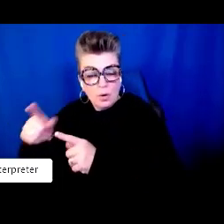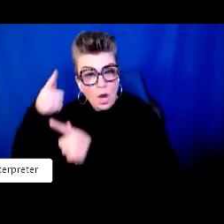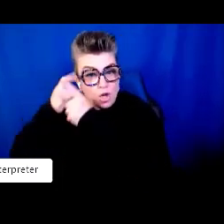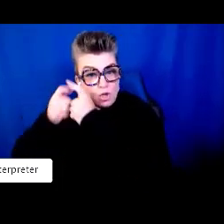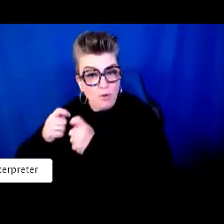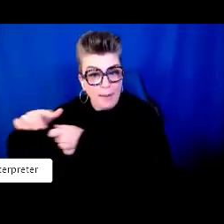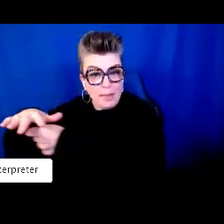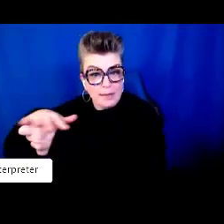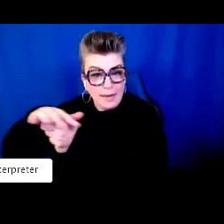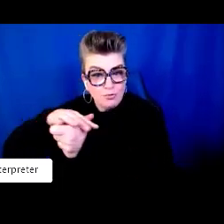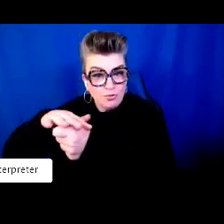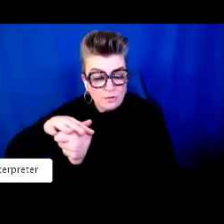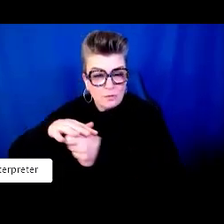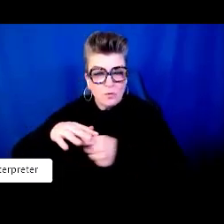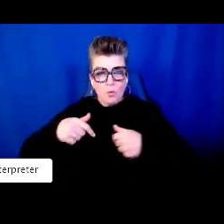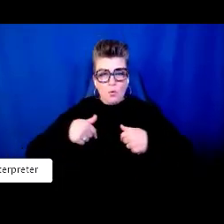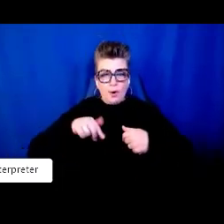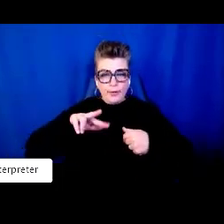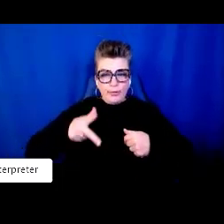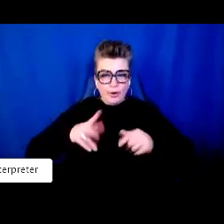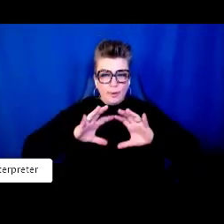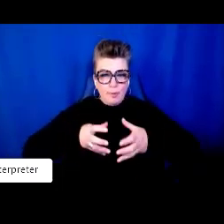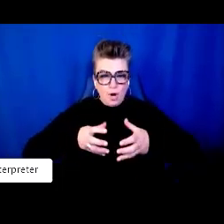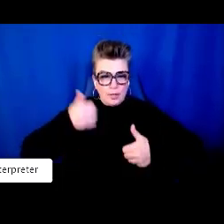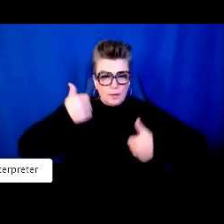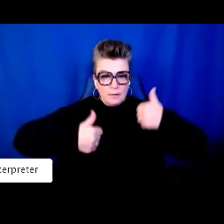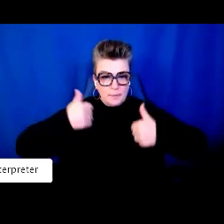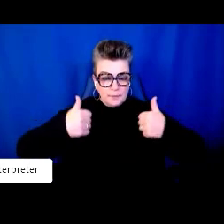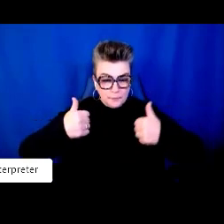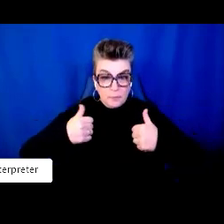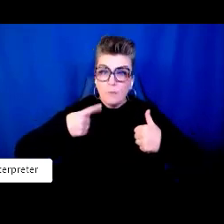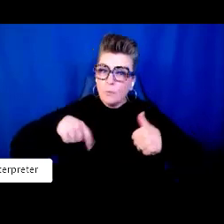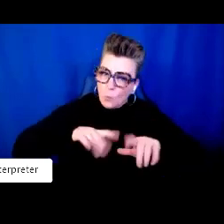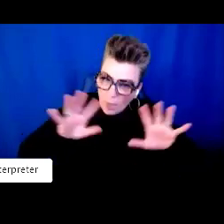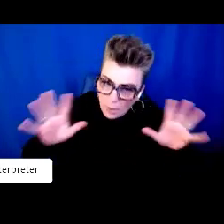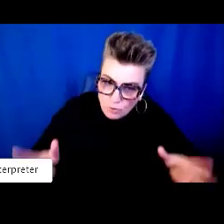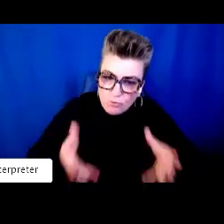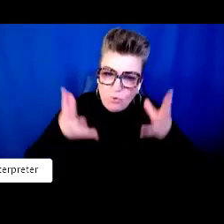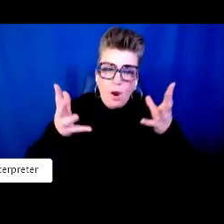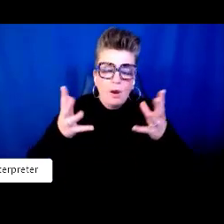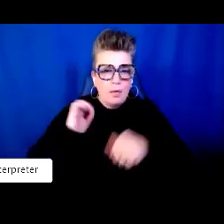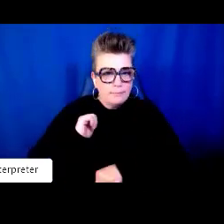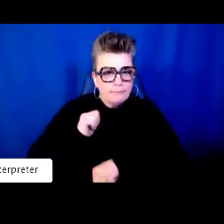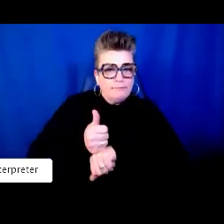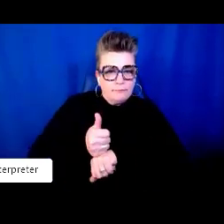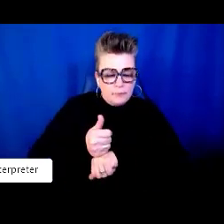As we've mentioned, the policy strongly encourages the use of established data repositories